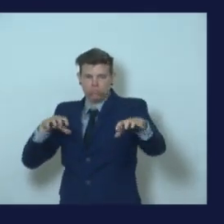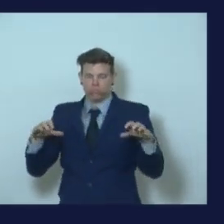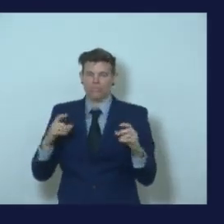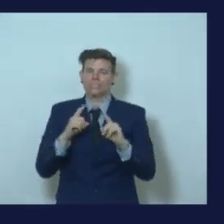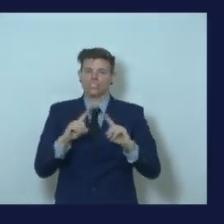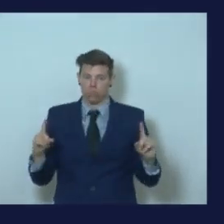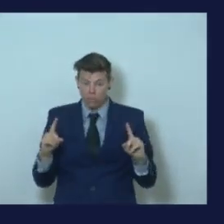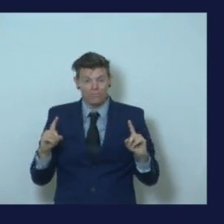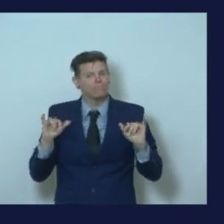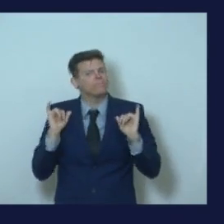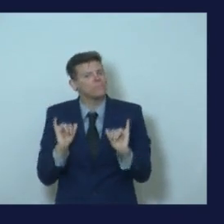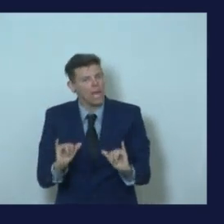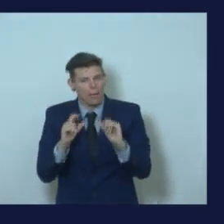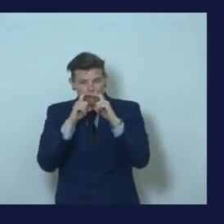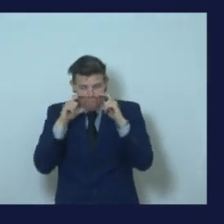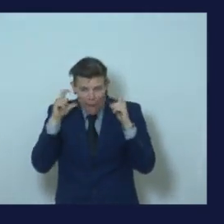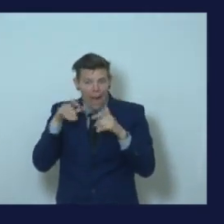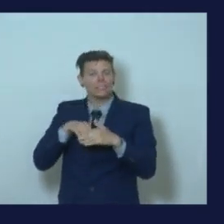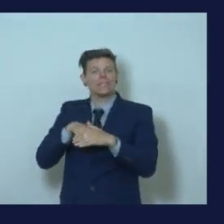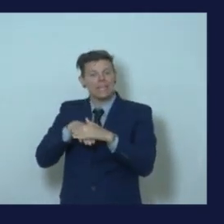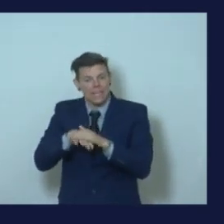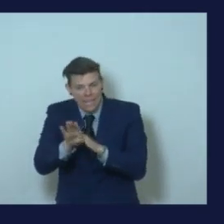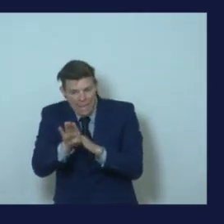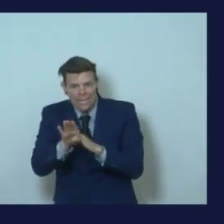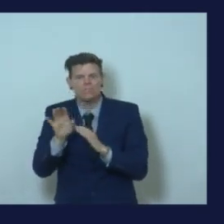WHAT DOES IT MEAN SIX FEET APART INDIVIDUALS RIGHT SOCIAL DISTANCING?